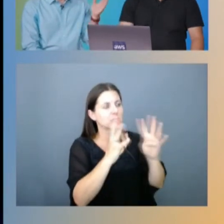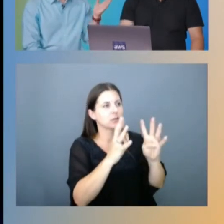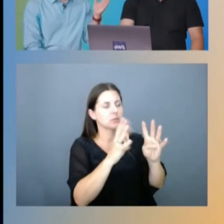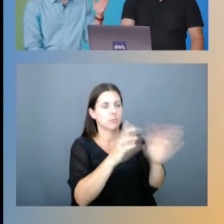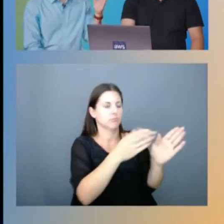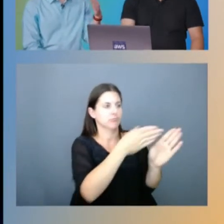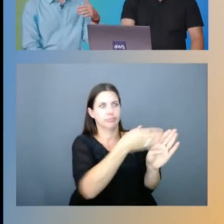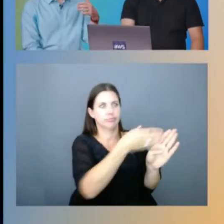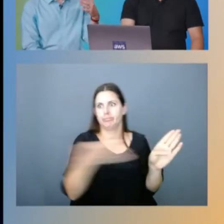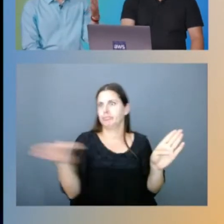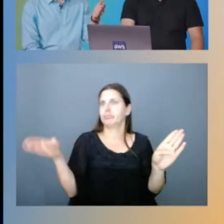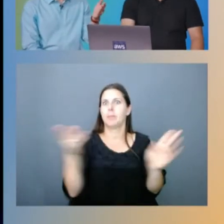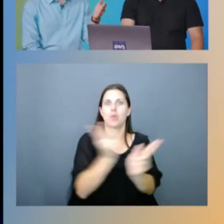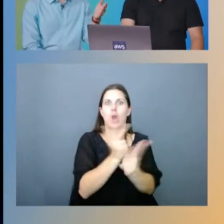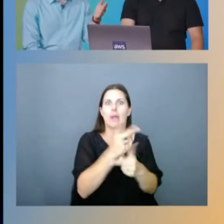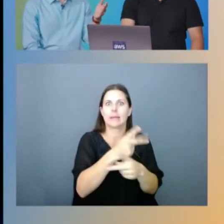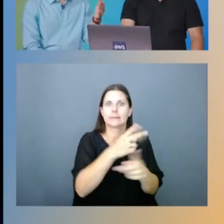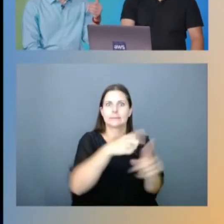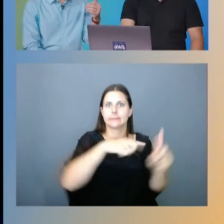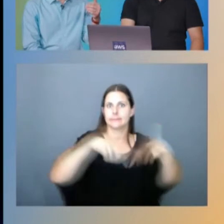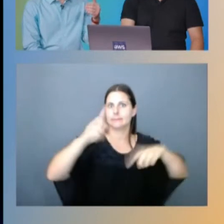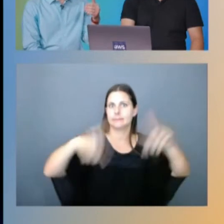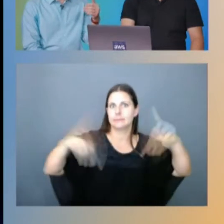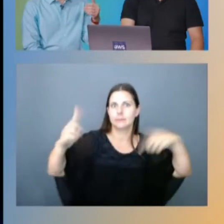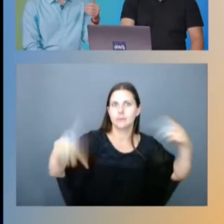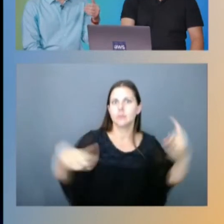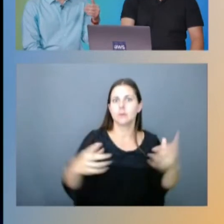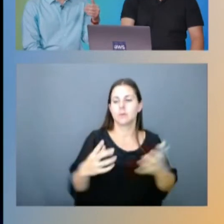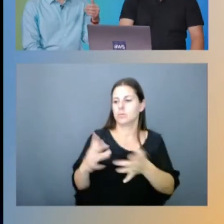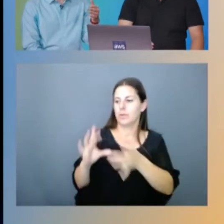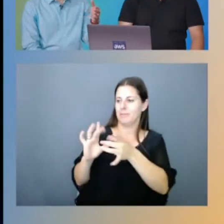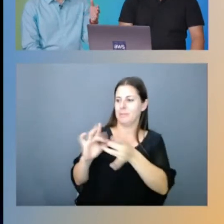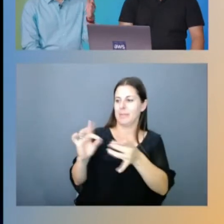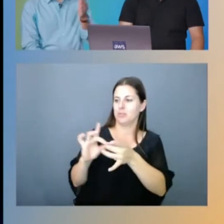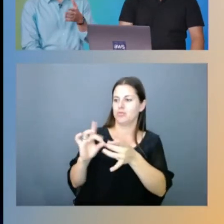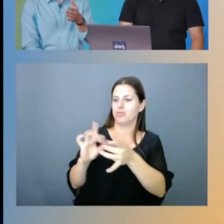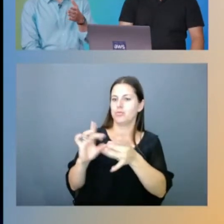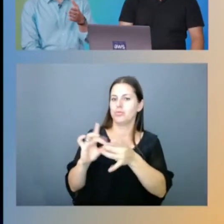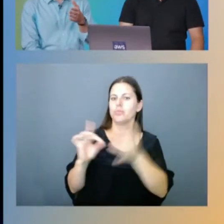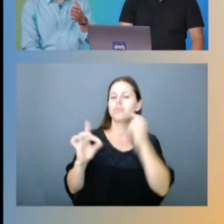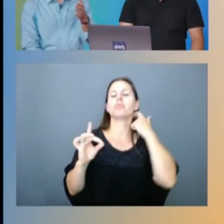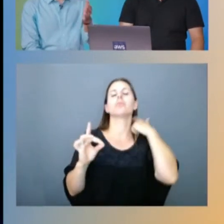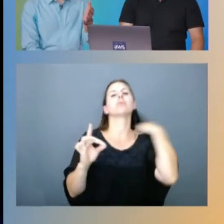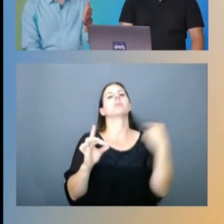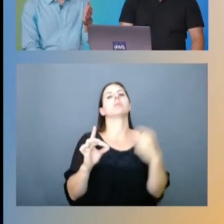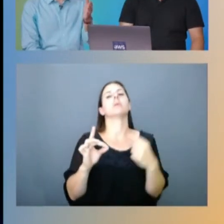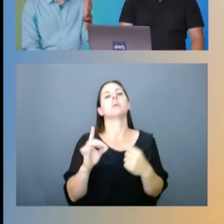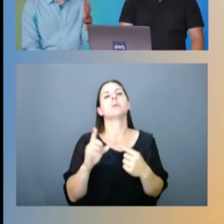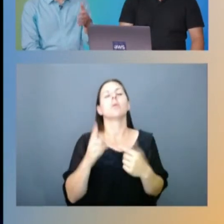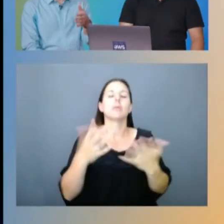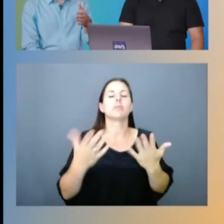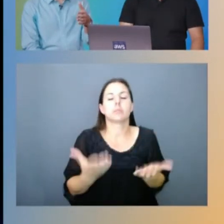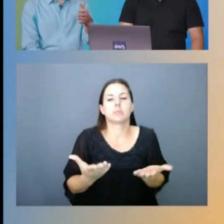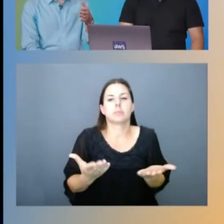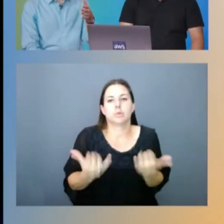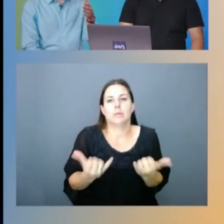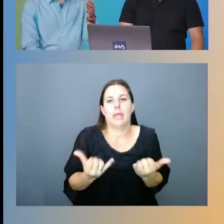We've talked about the other products that we've talked about before too, but here especially as we talk about the introduction of Trainium,